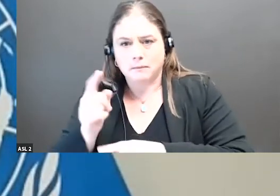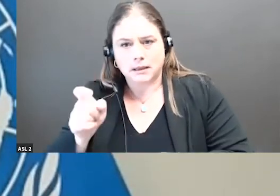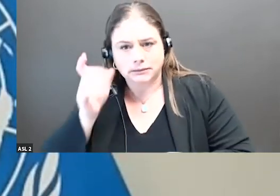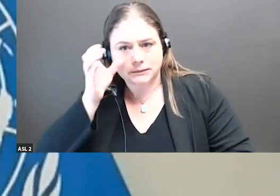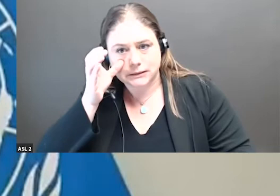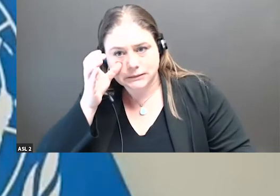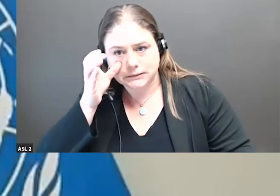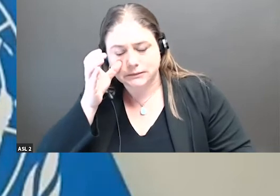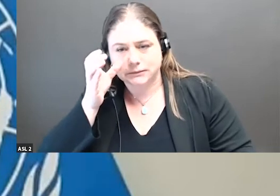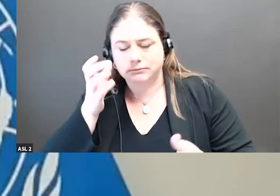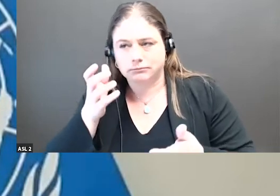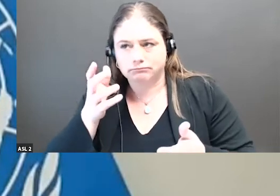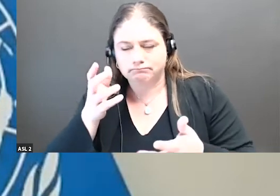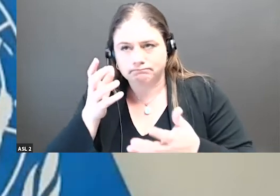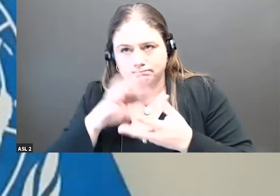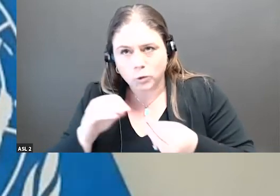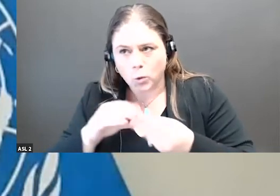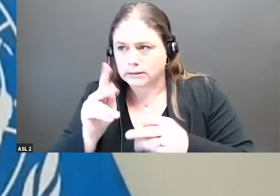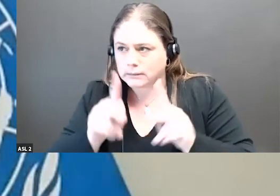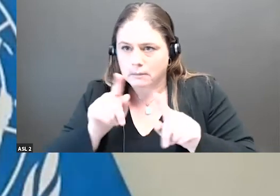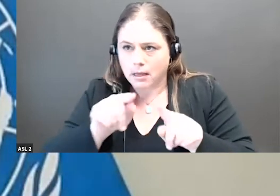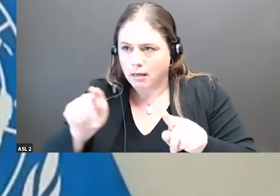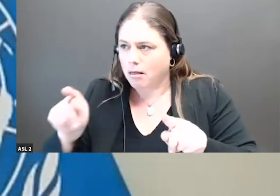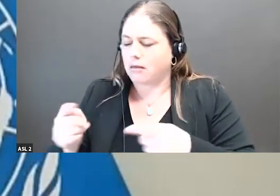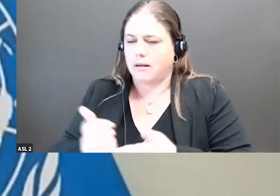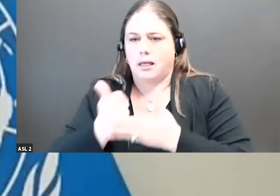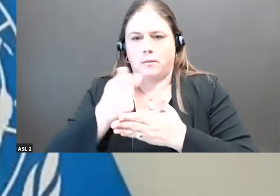to wish you the very best with your conference and the important work which will follow it.